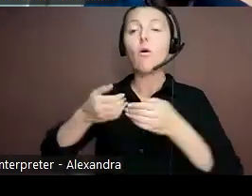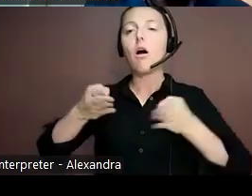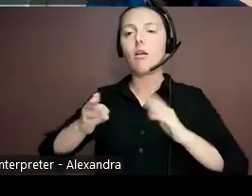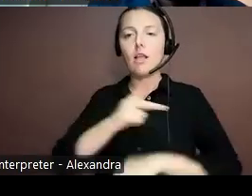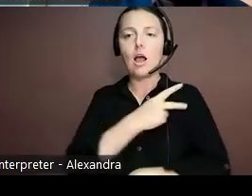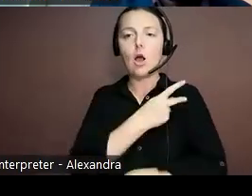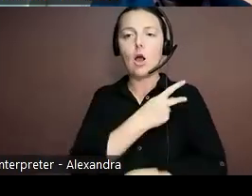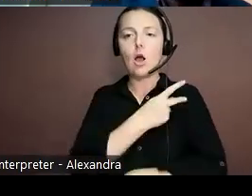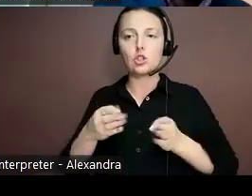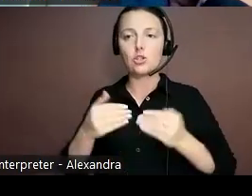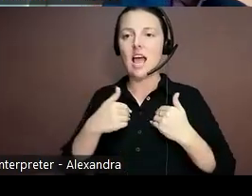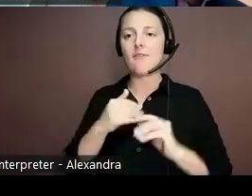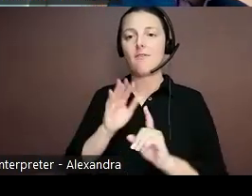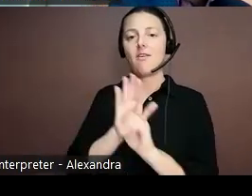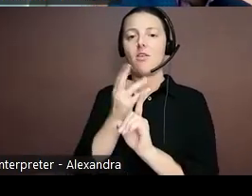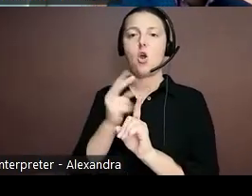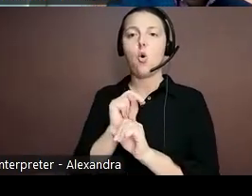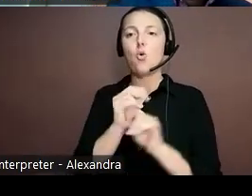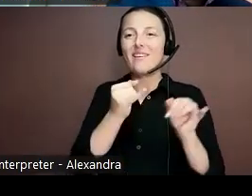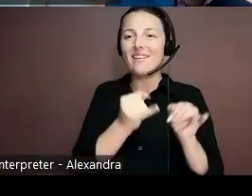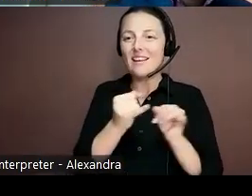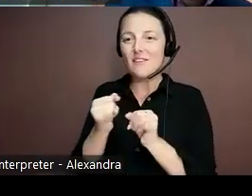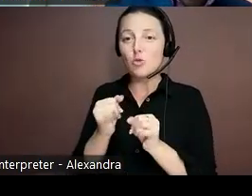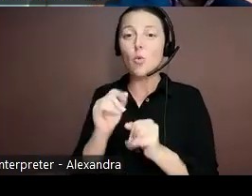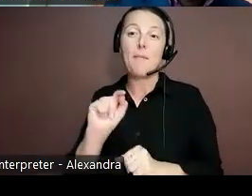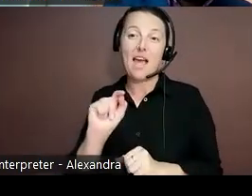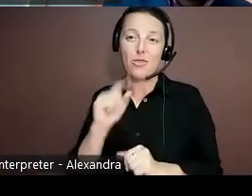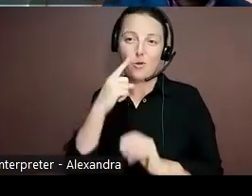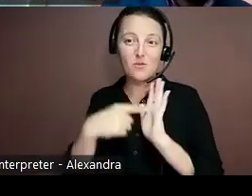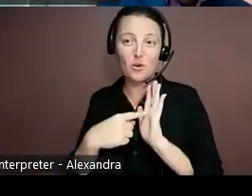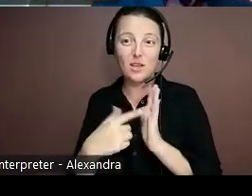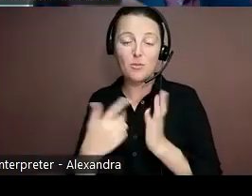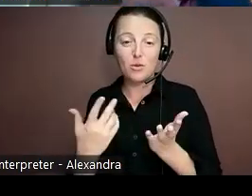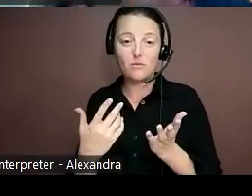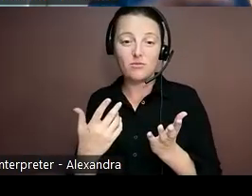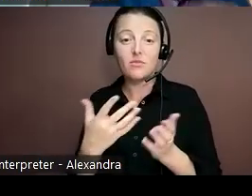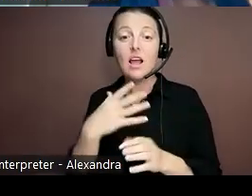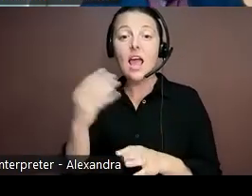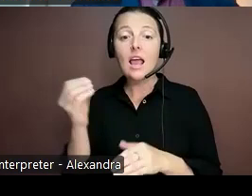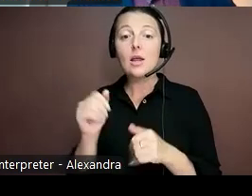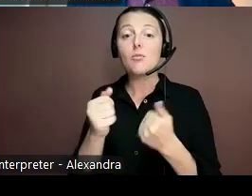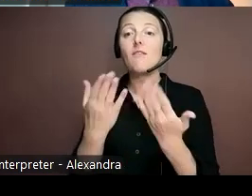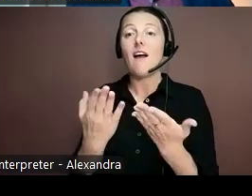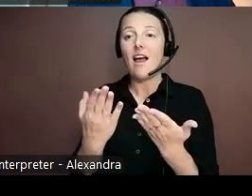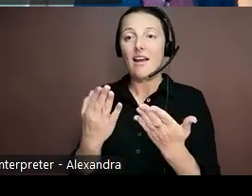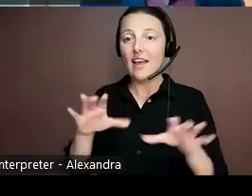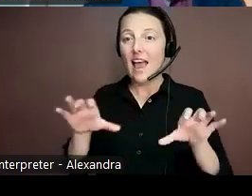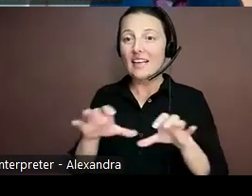bathrooms, for example. Um, you know, and provide activities in their own room, certain things that